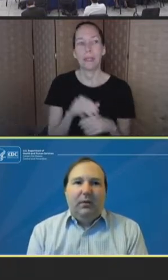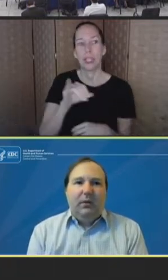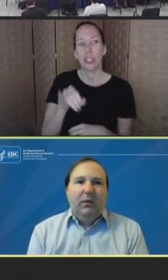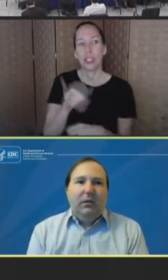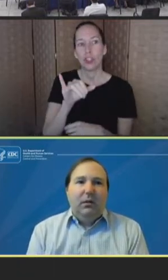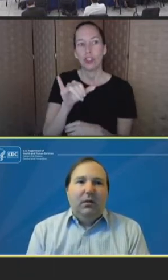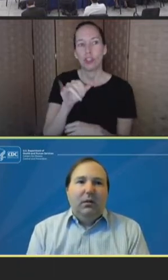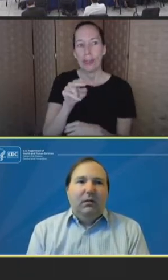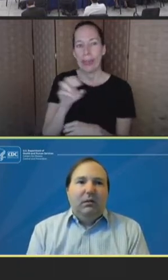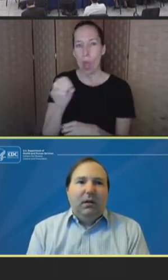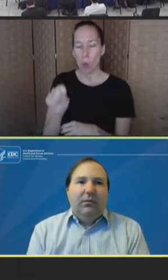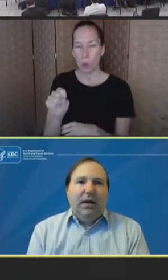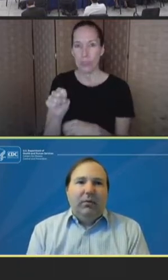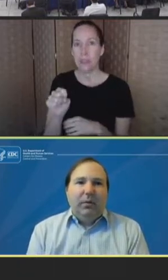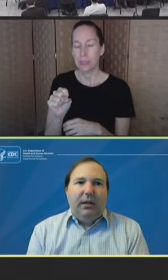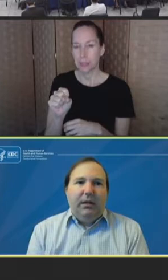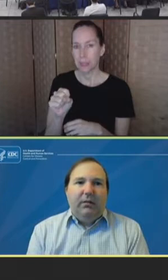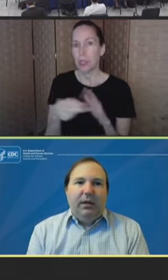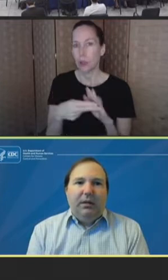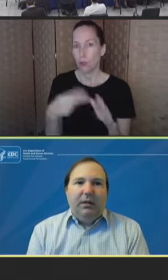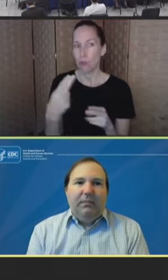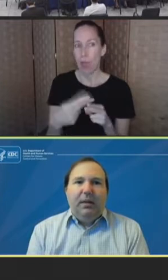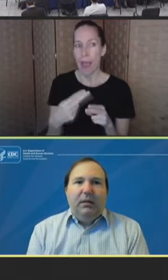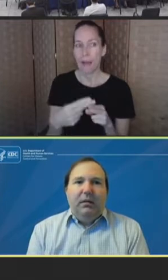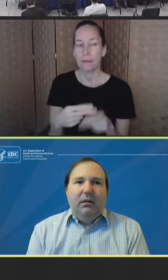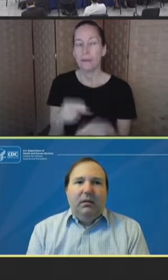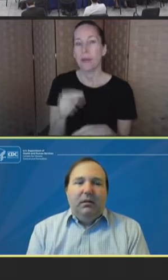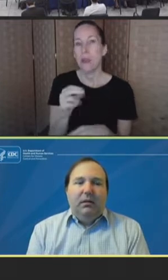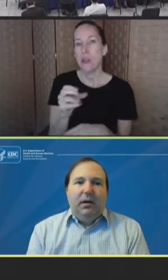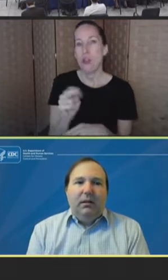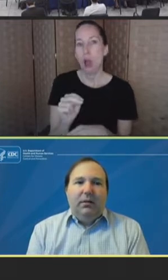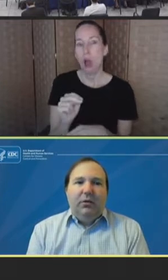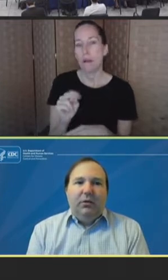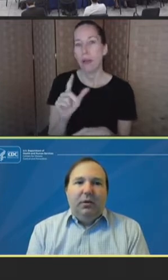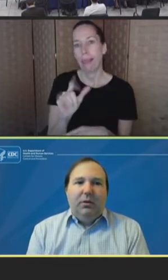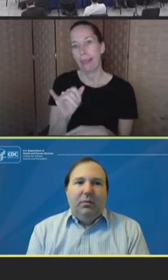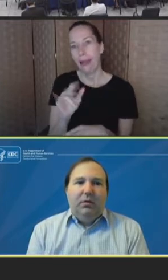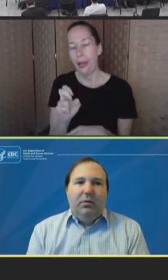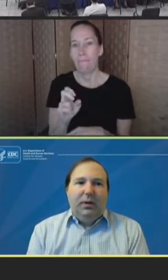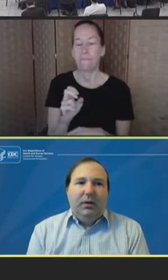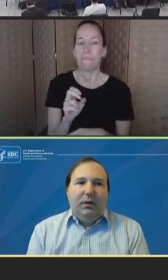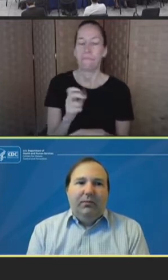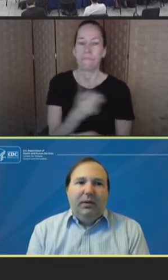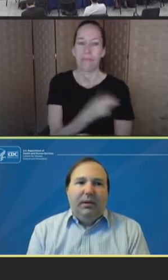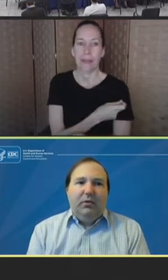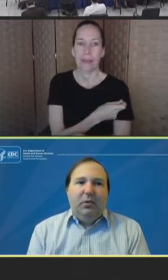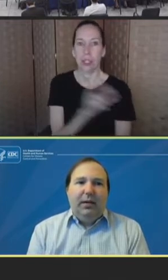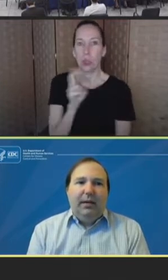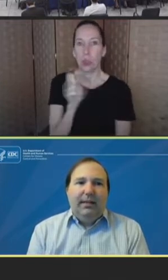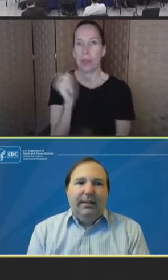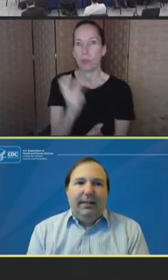It's the live, non-replicating vaccine that had initial U.S. approval by the FDA in 2019.